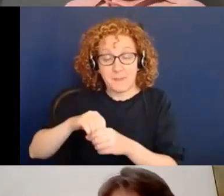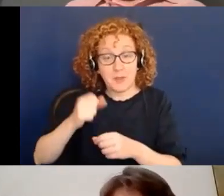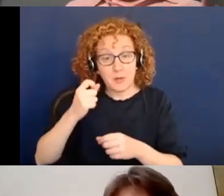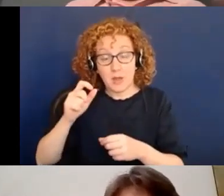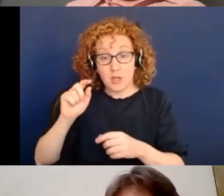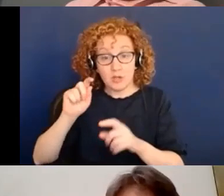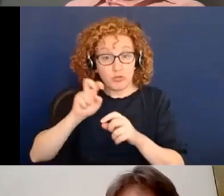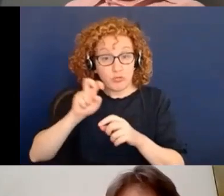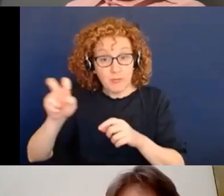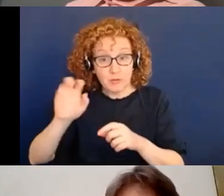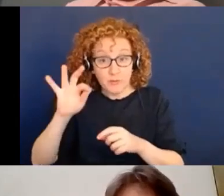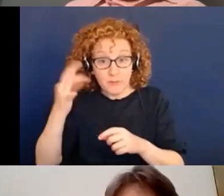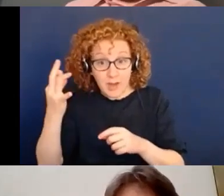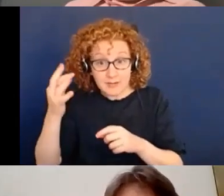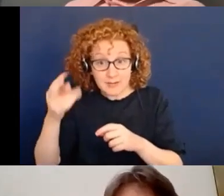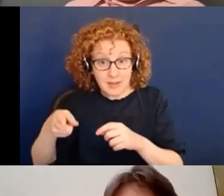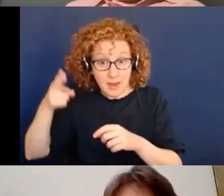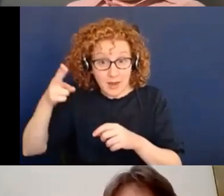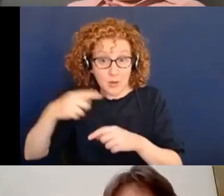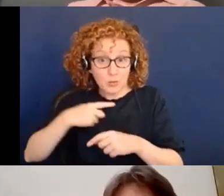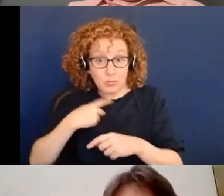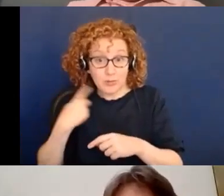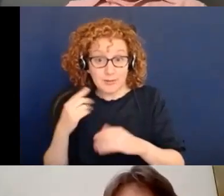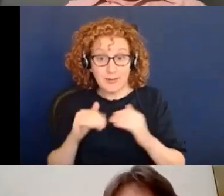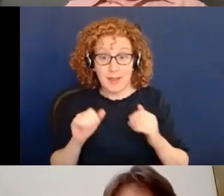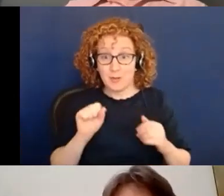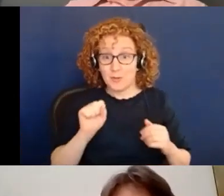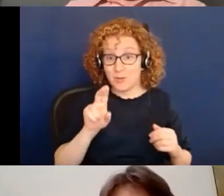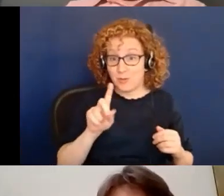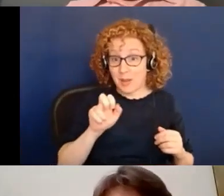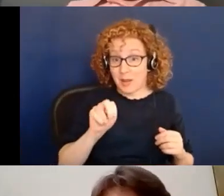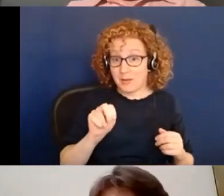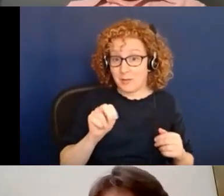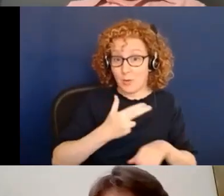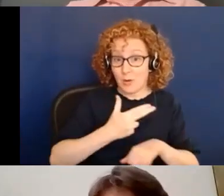know where everything is level four nothing is a level four and so you know we're really sort of